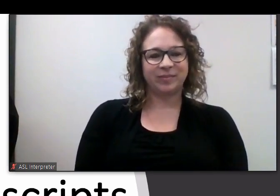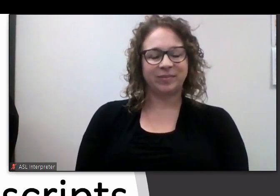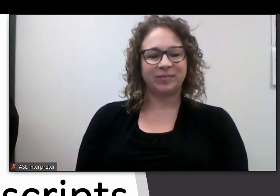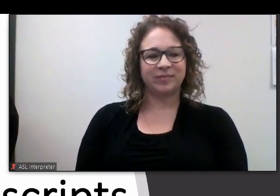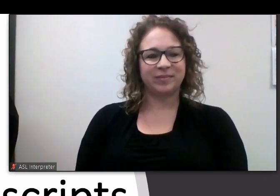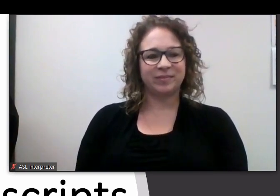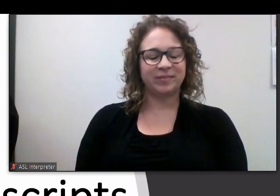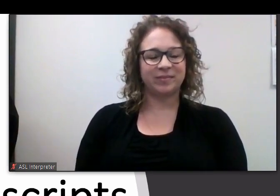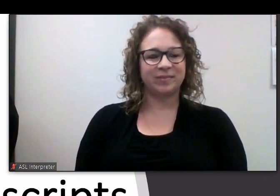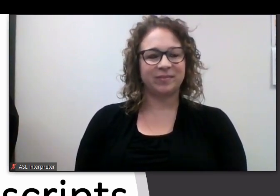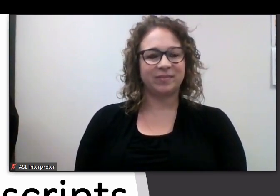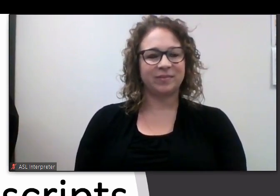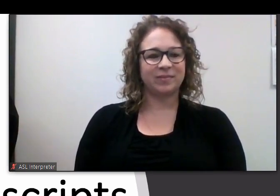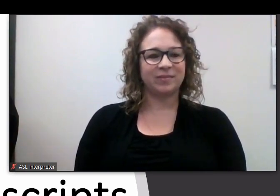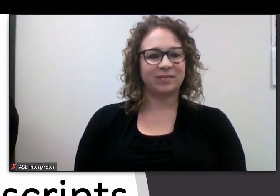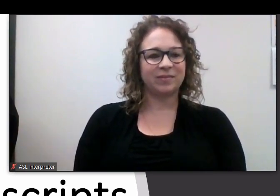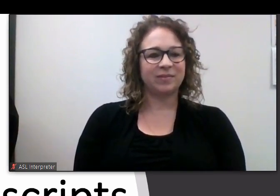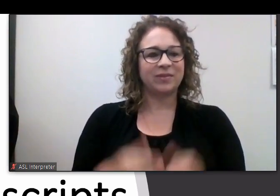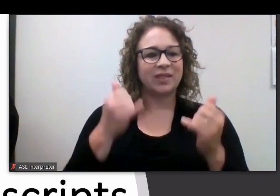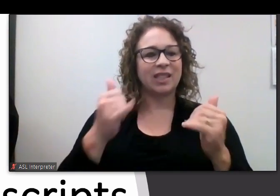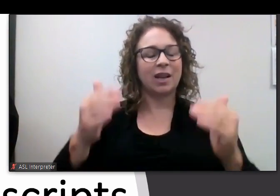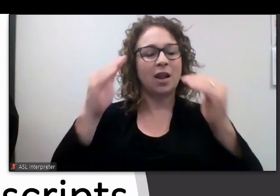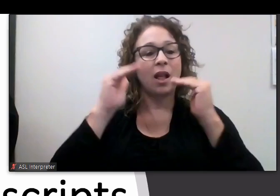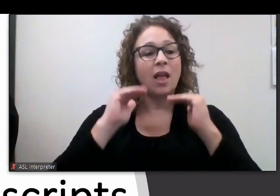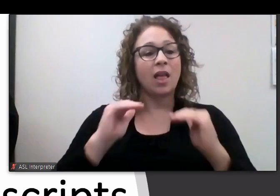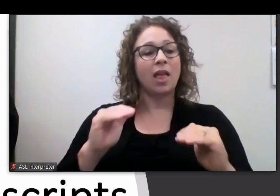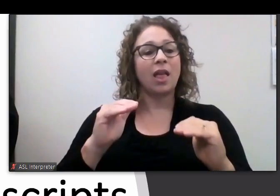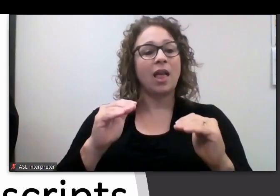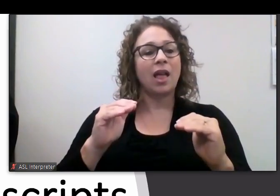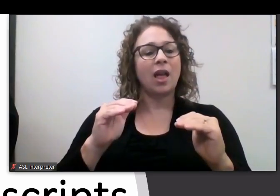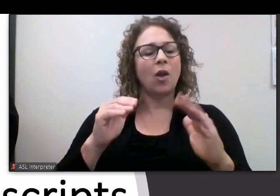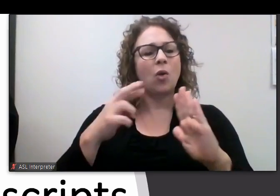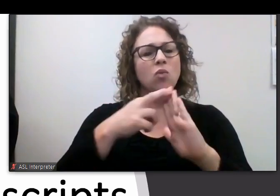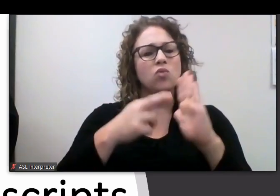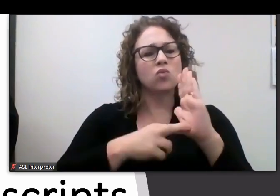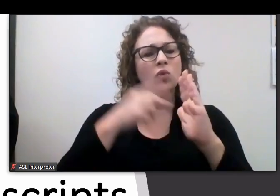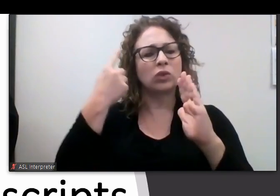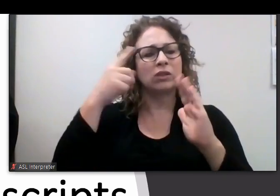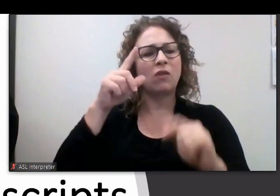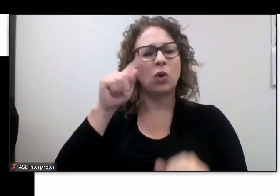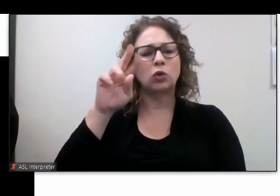(Megan) So we're gonna move on to some guidelines for transcripts. This is Megan.